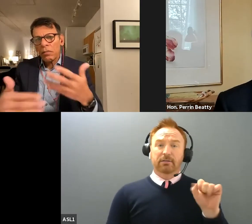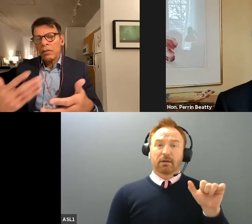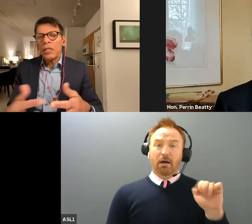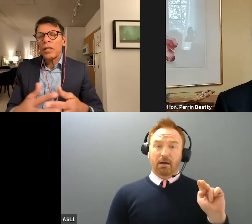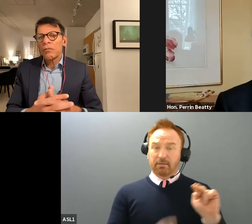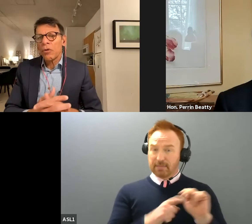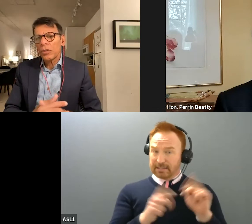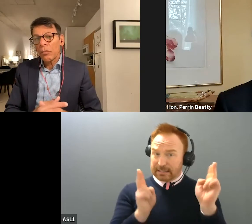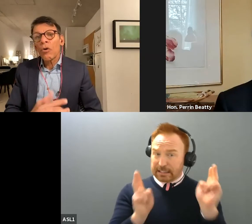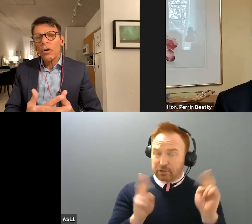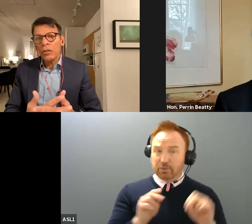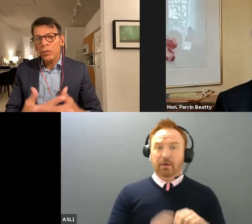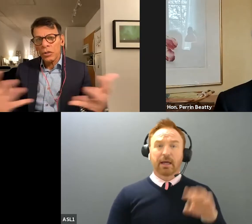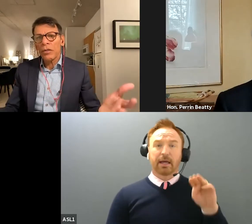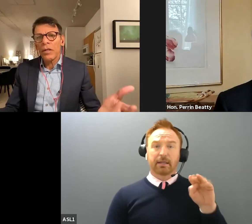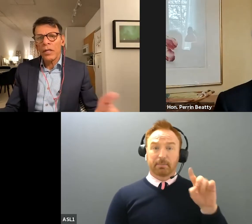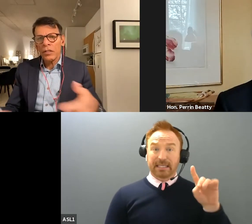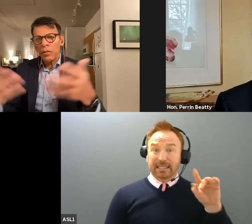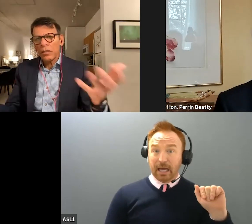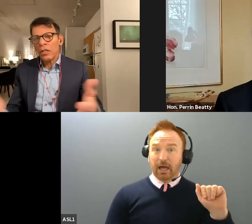the media is focusing more on it, which is a good thing because it means that